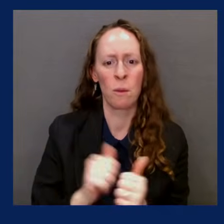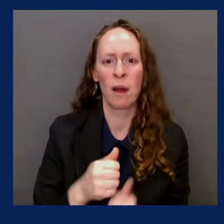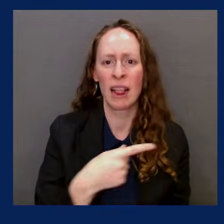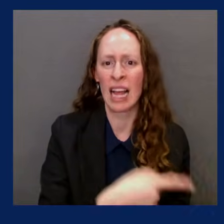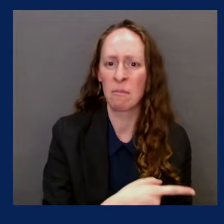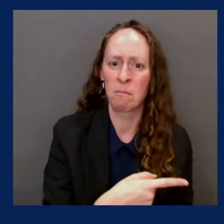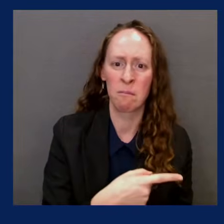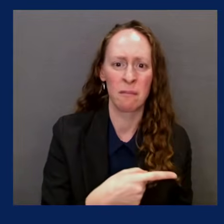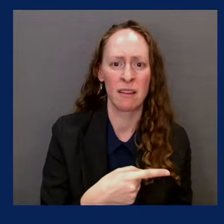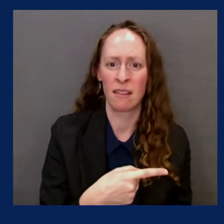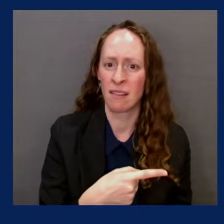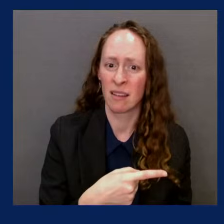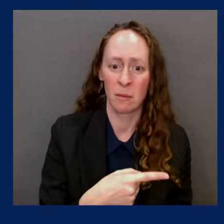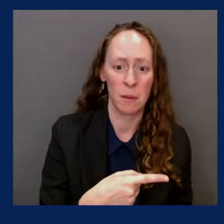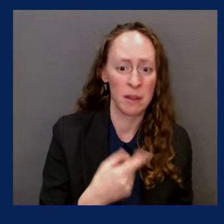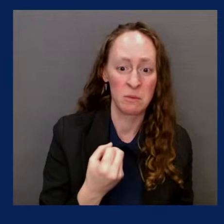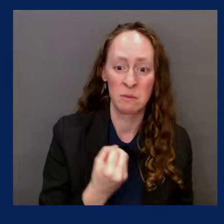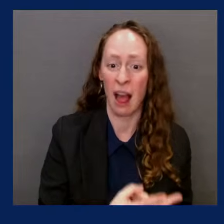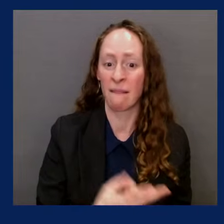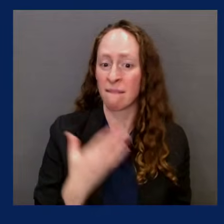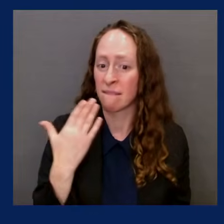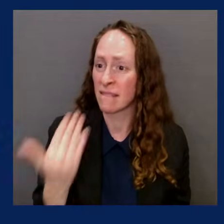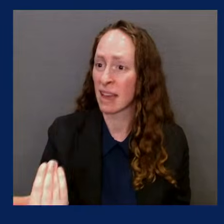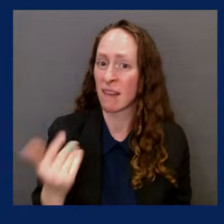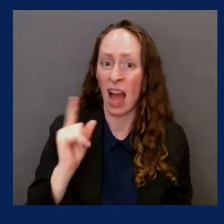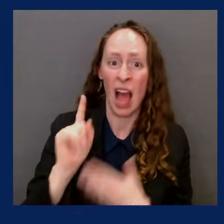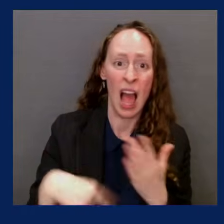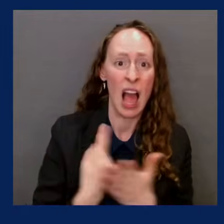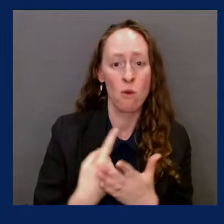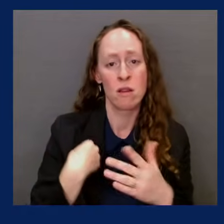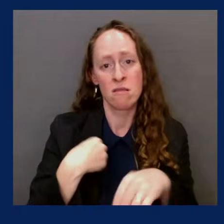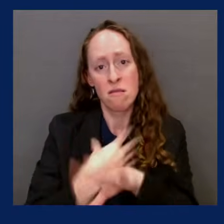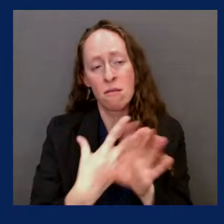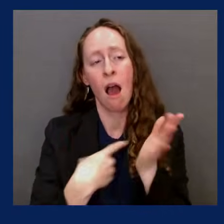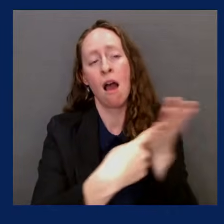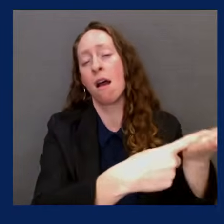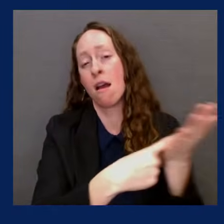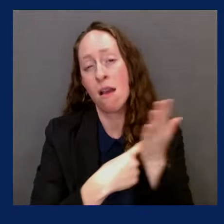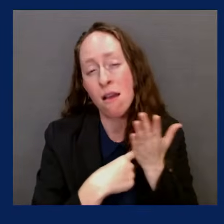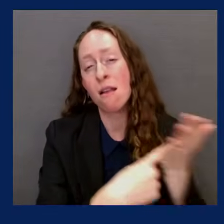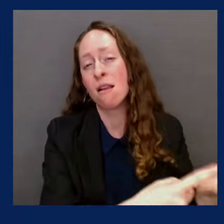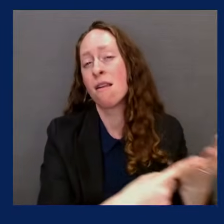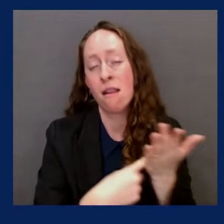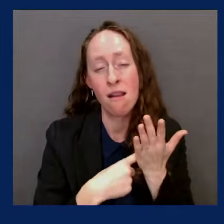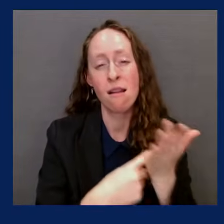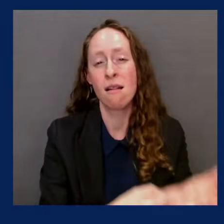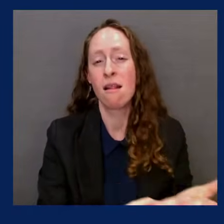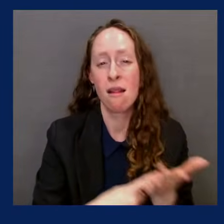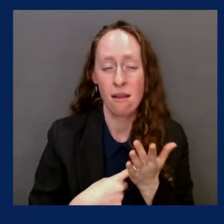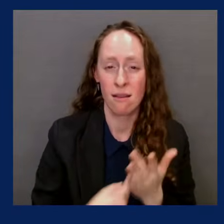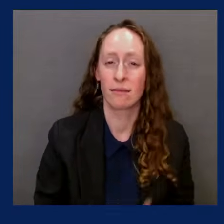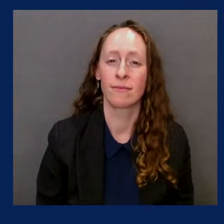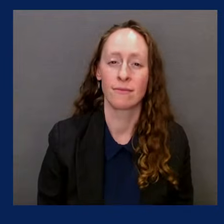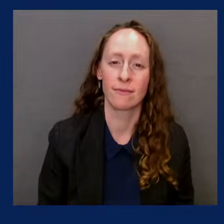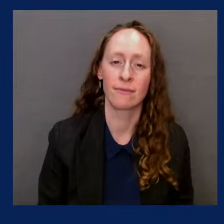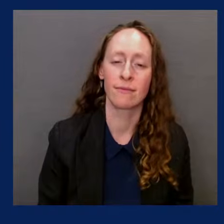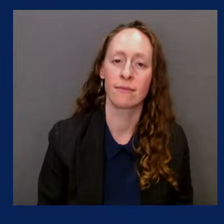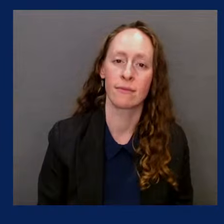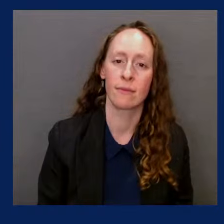And I think that he is realizing that there are -- for example, his Belt and Road Initiative --